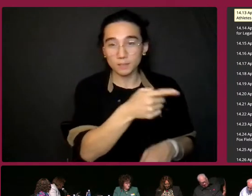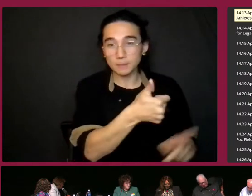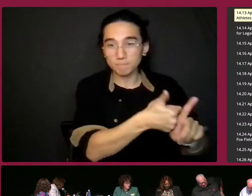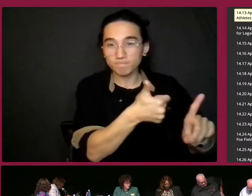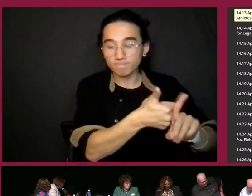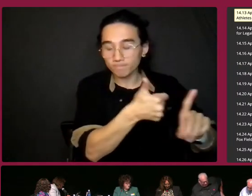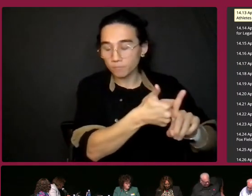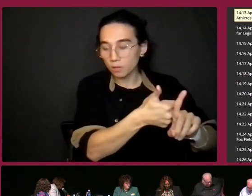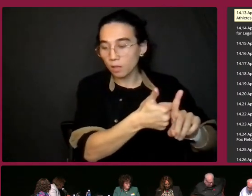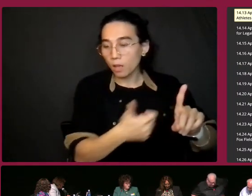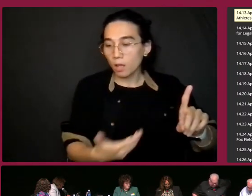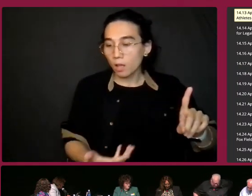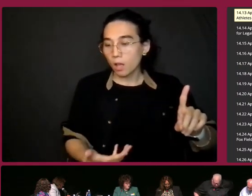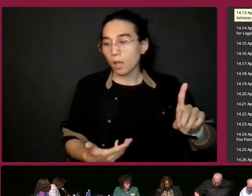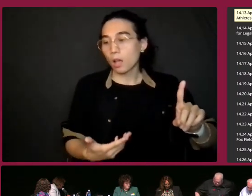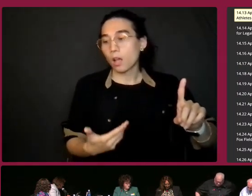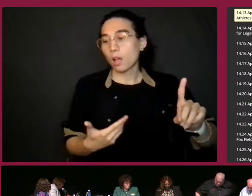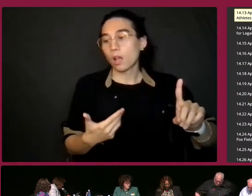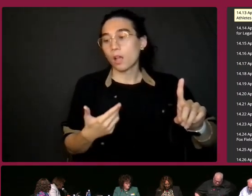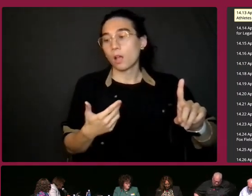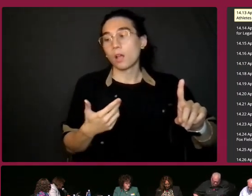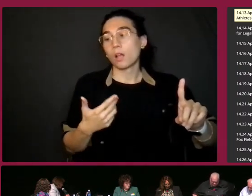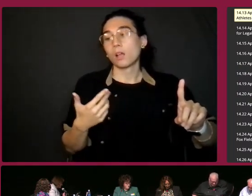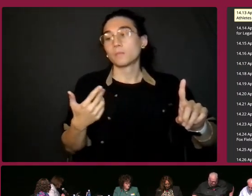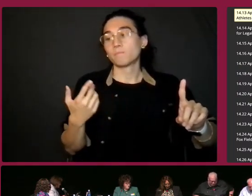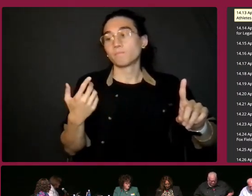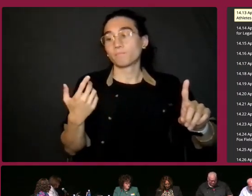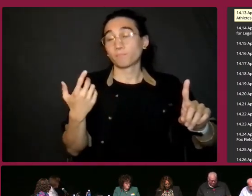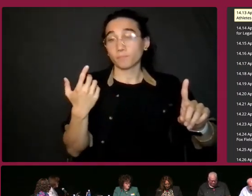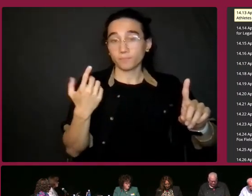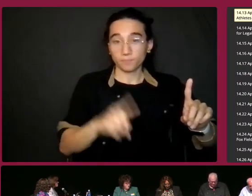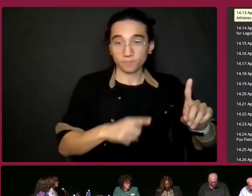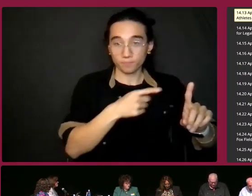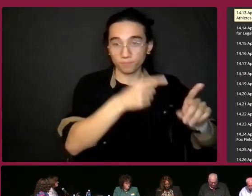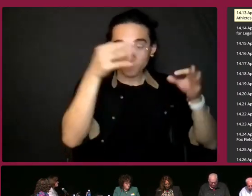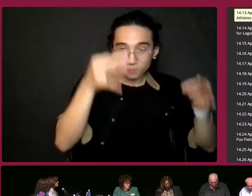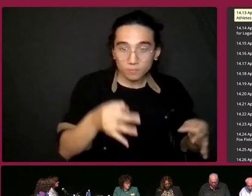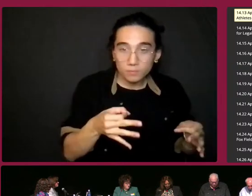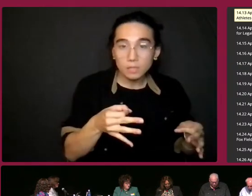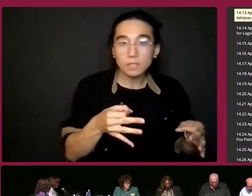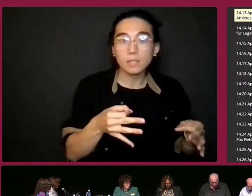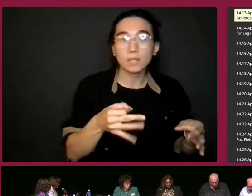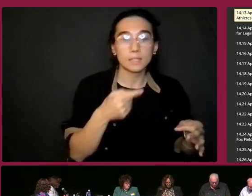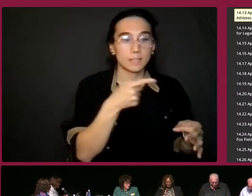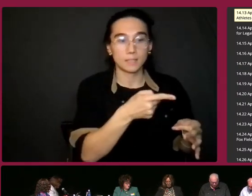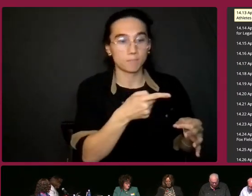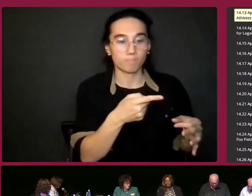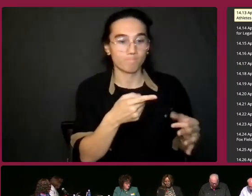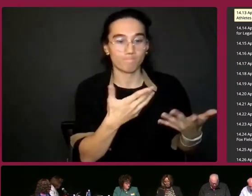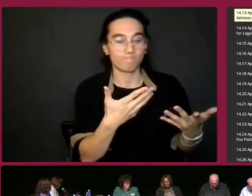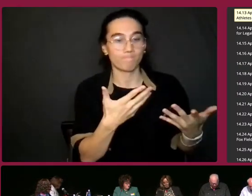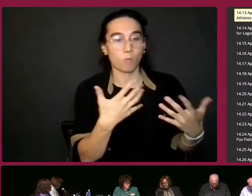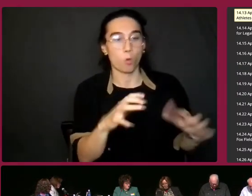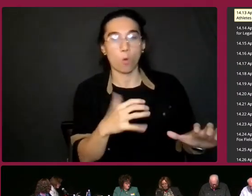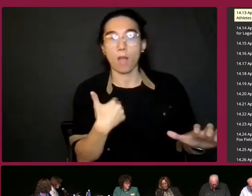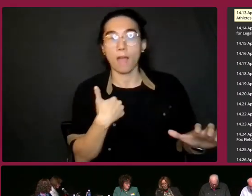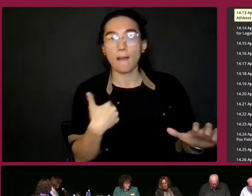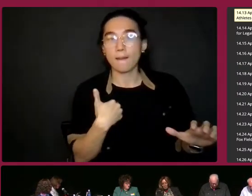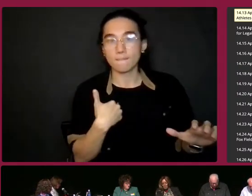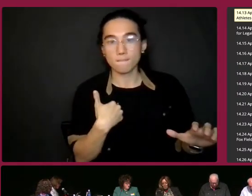And so they decided that they no longer wanted to have a clinic, a primary care clinic.